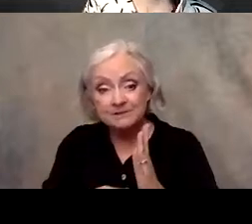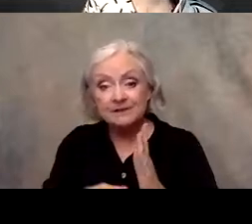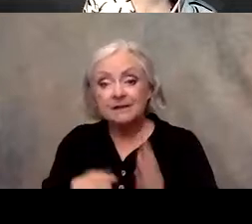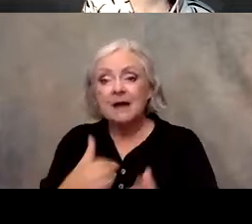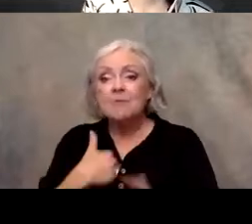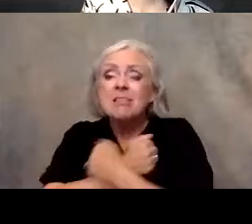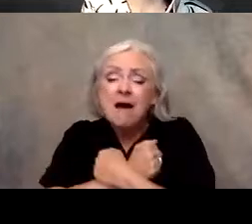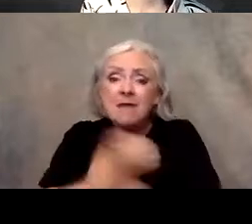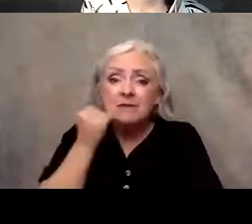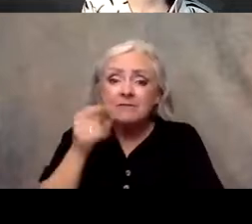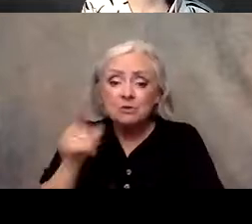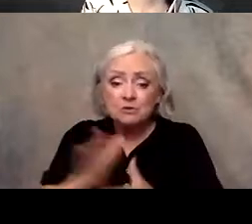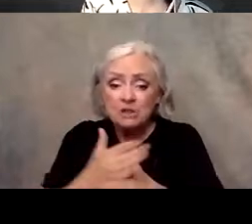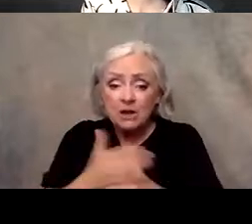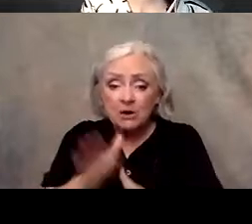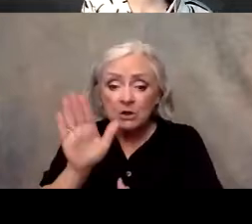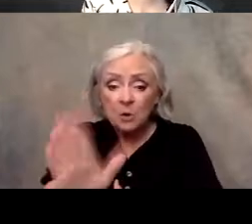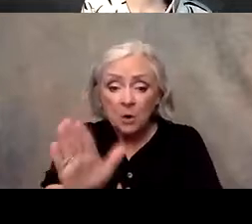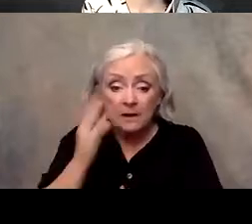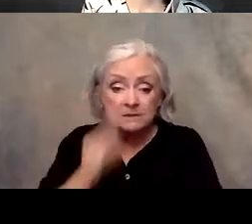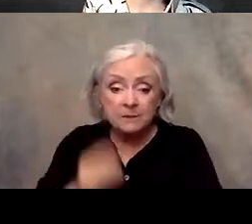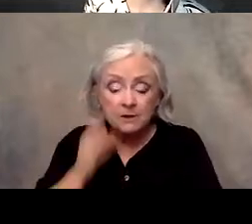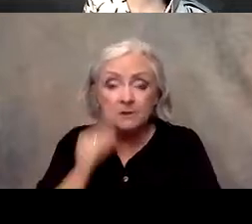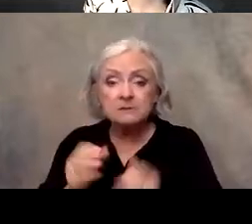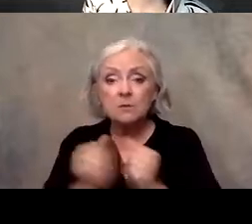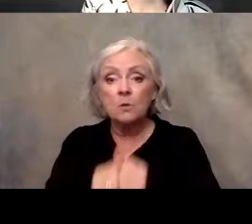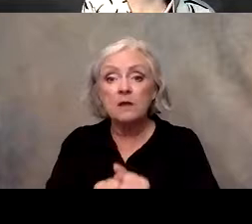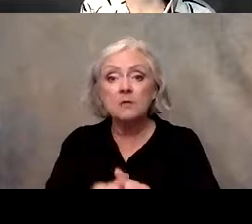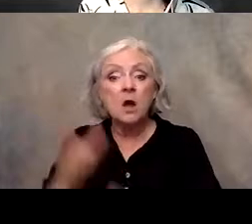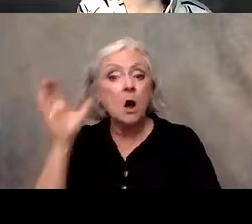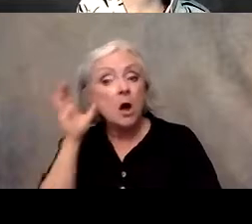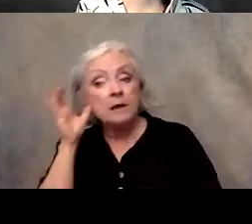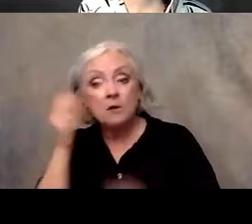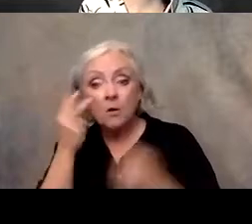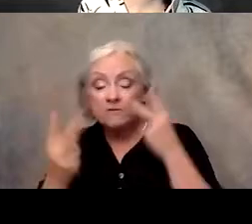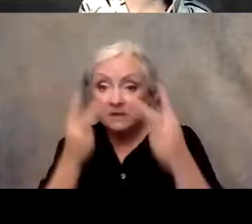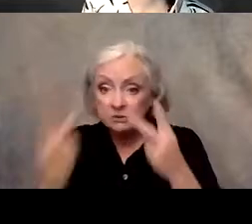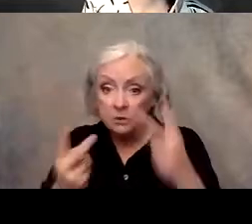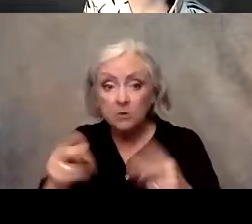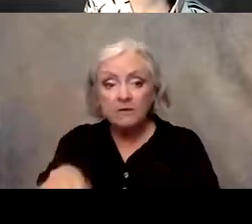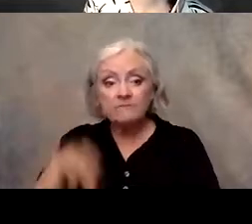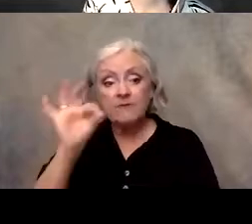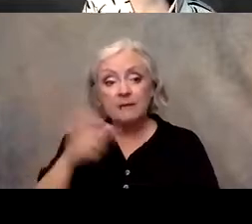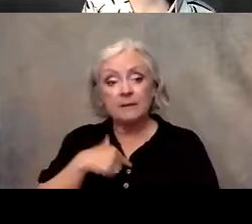if you would share your experiences with audio visual assets with me. You can find me on LinkedIn at